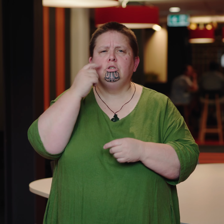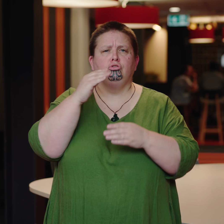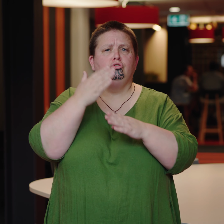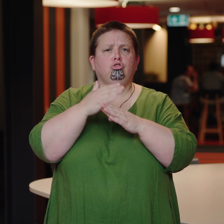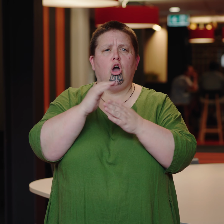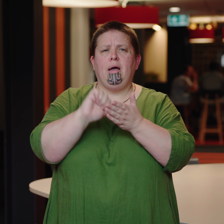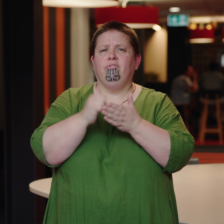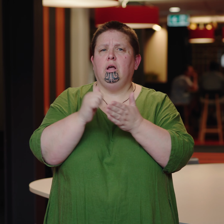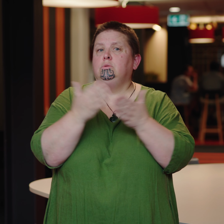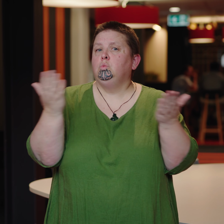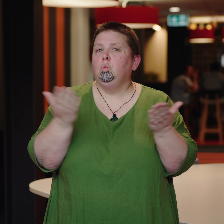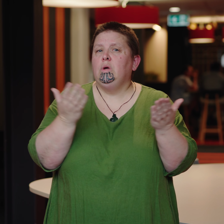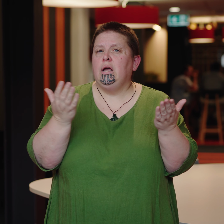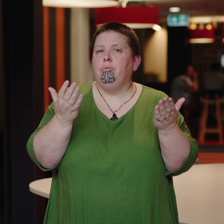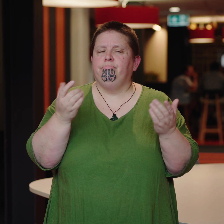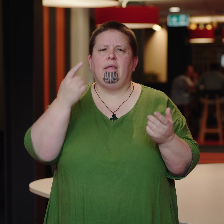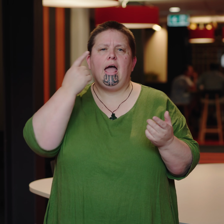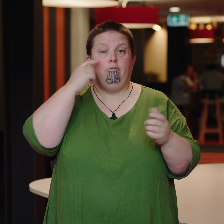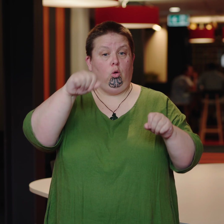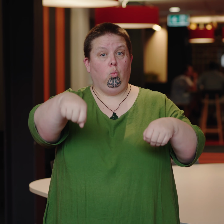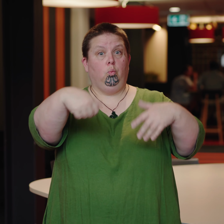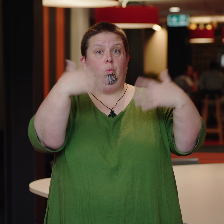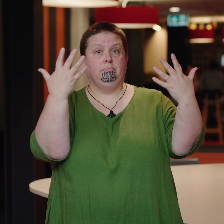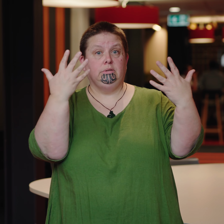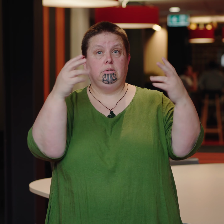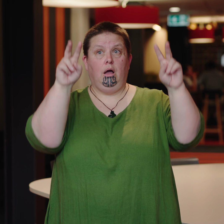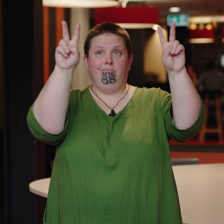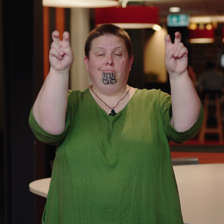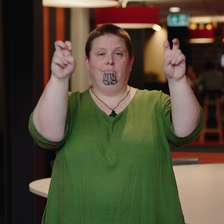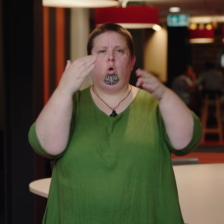You can always find any vacancies under the work with us tab on our website.